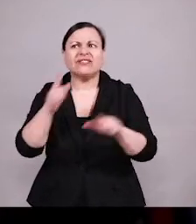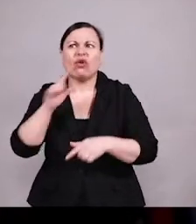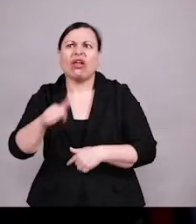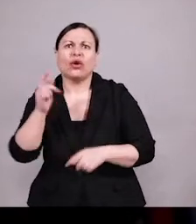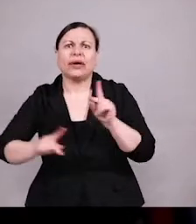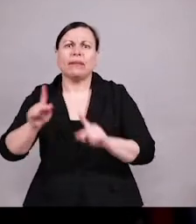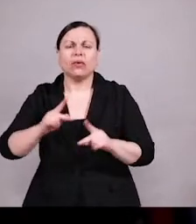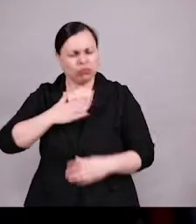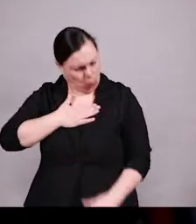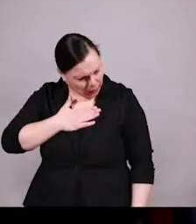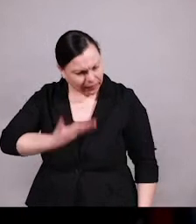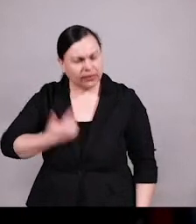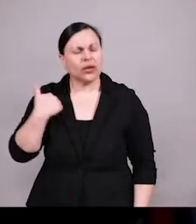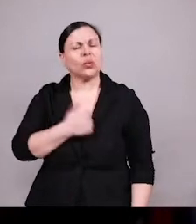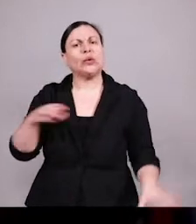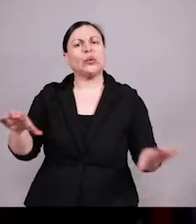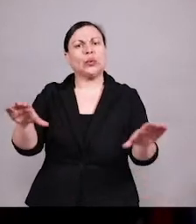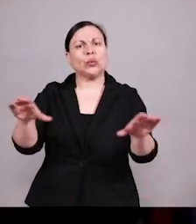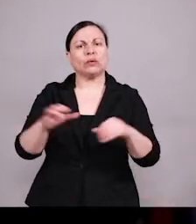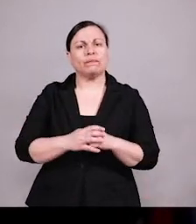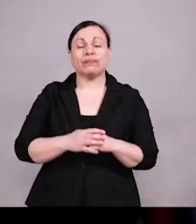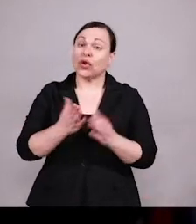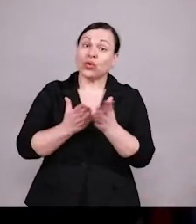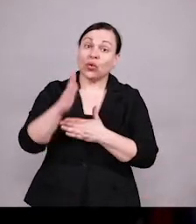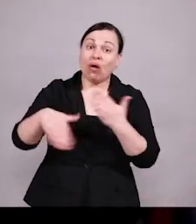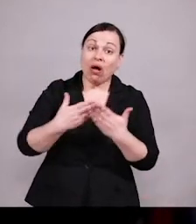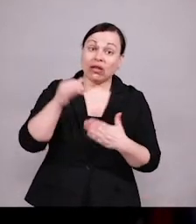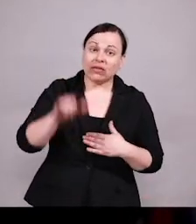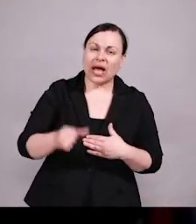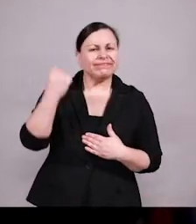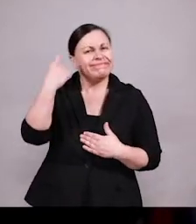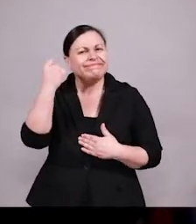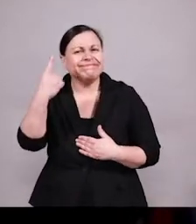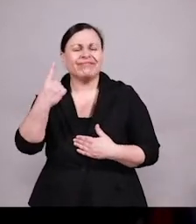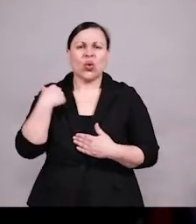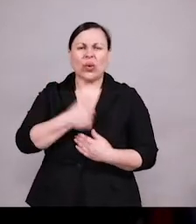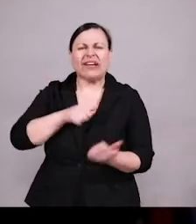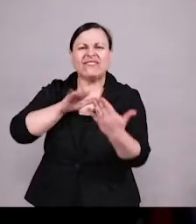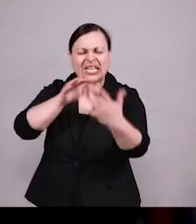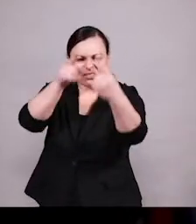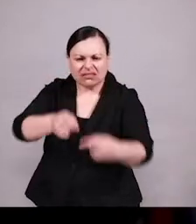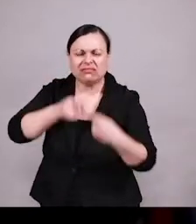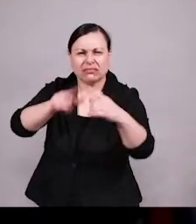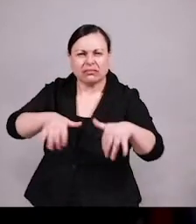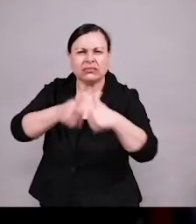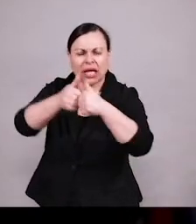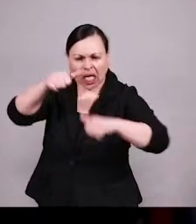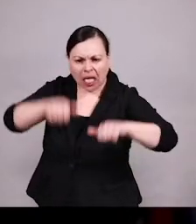We do so willingly. Through it all, I've learned that even in the face of adversity and uncertainty,